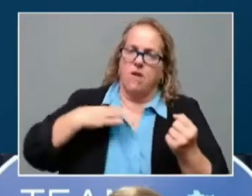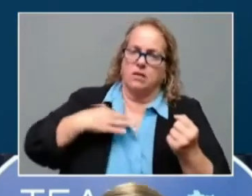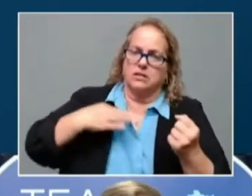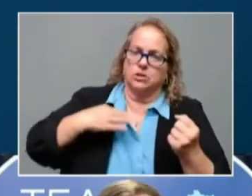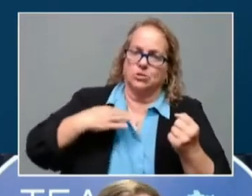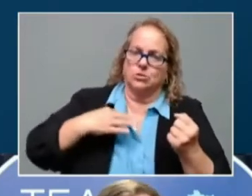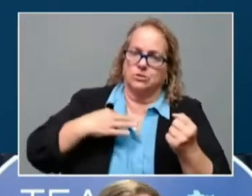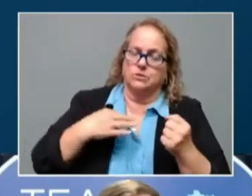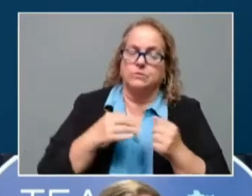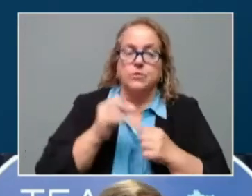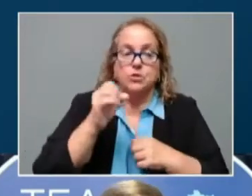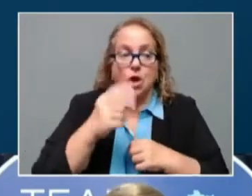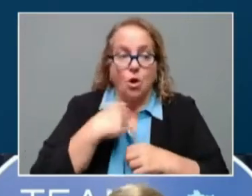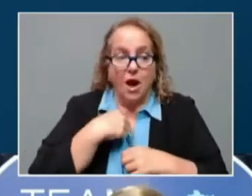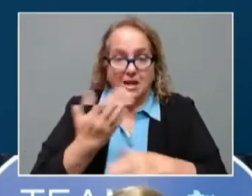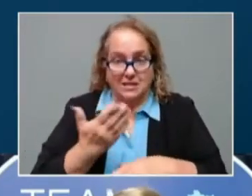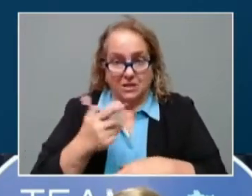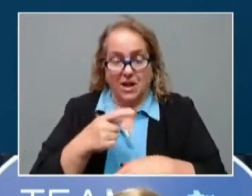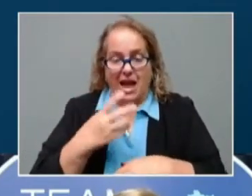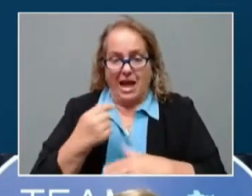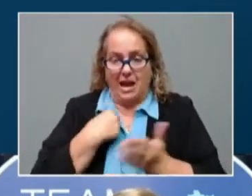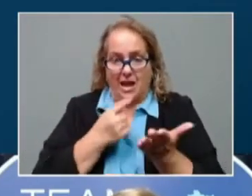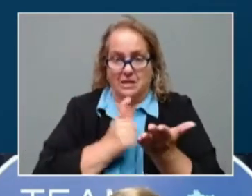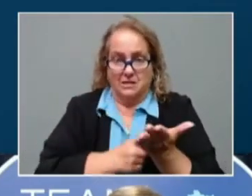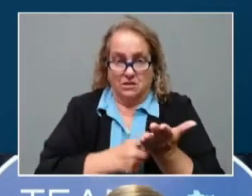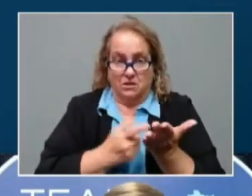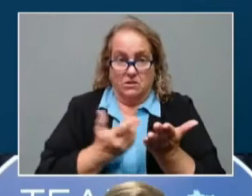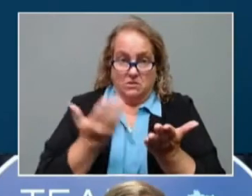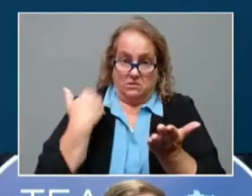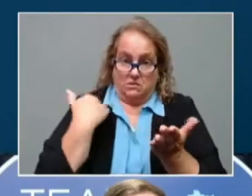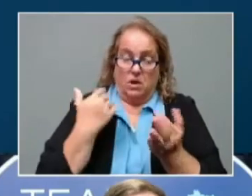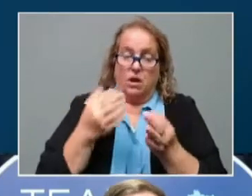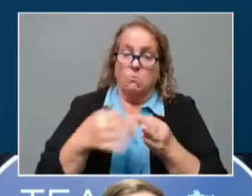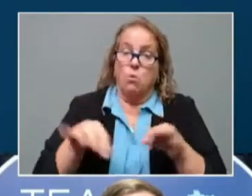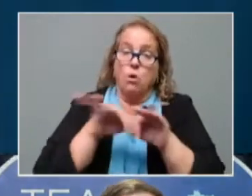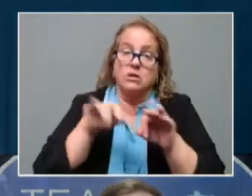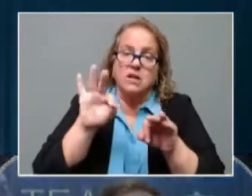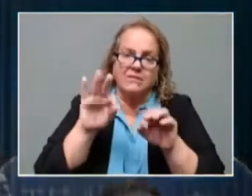importance of testing not only getting tested, but finding locations in your